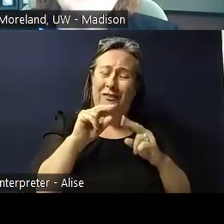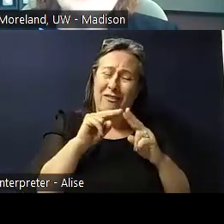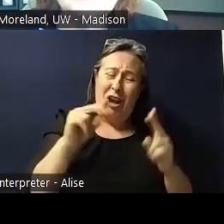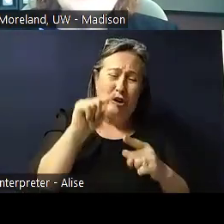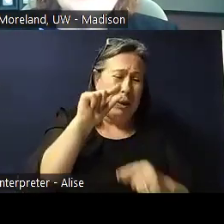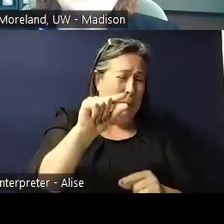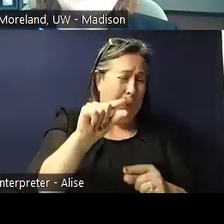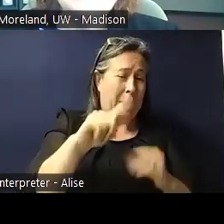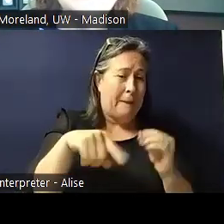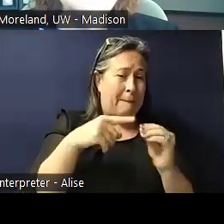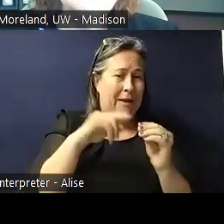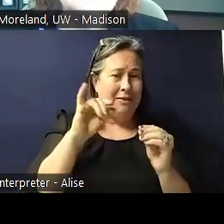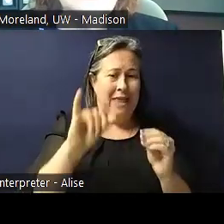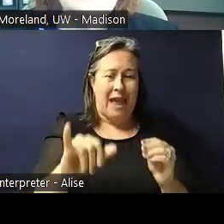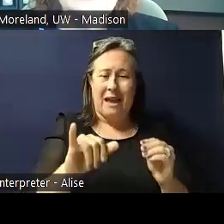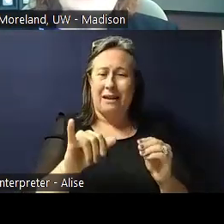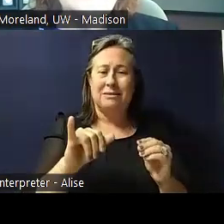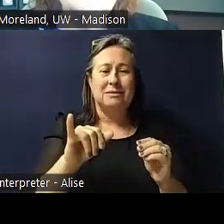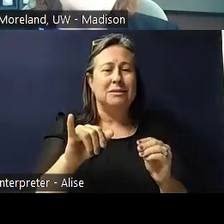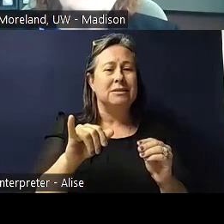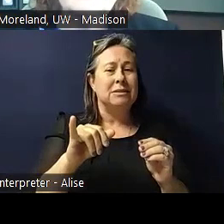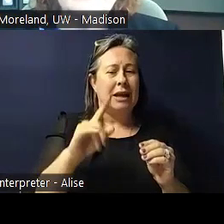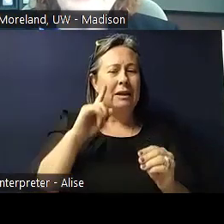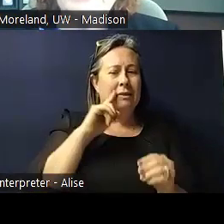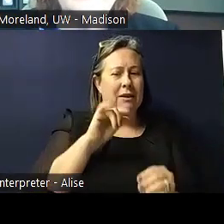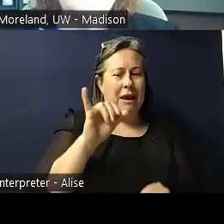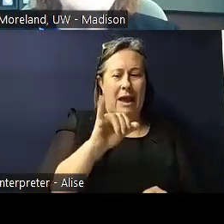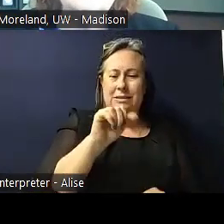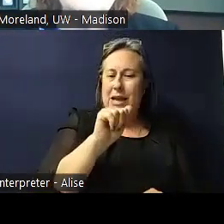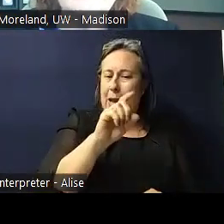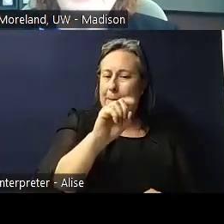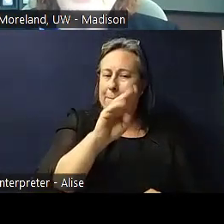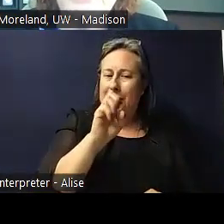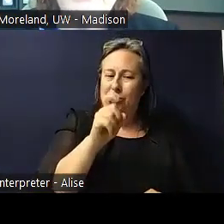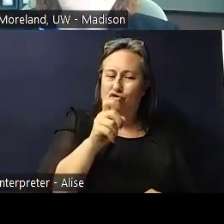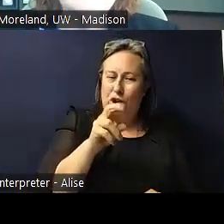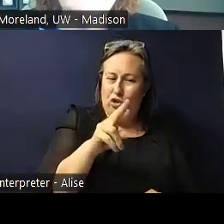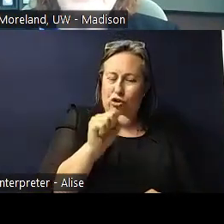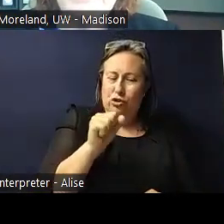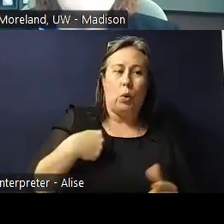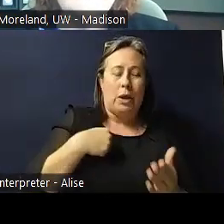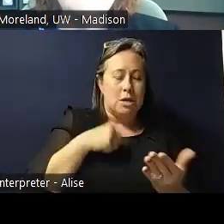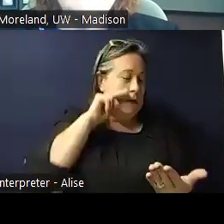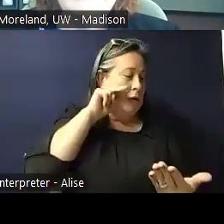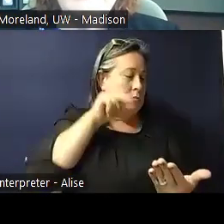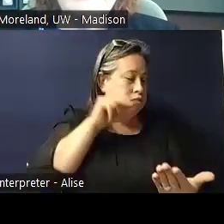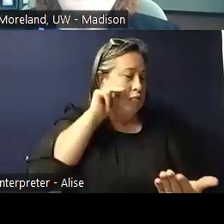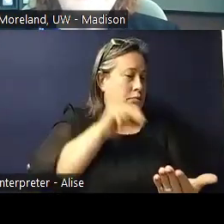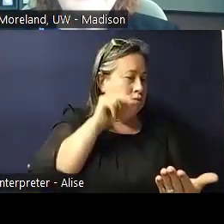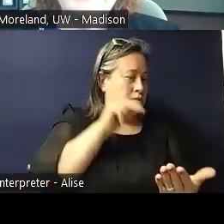That is something that I think all of us as, from the administrative perspective pour over and look at and refer to on numerous occasions